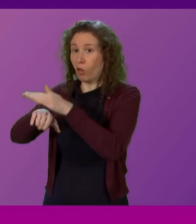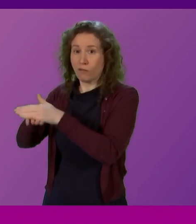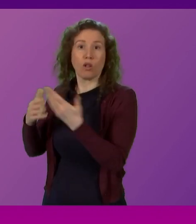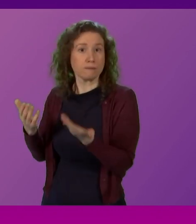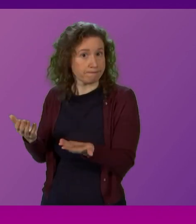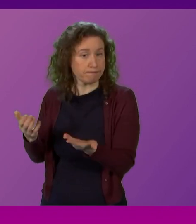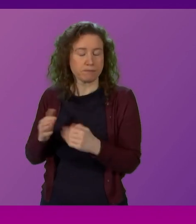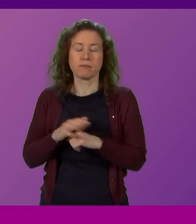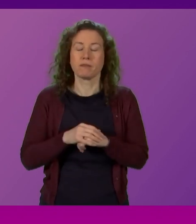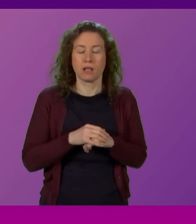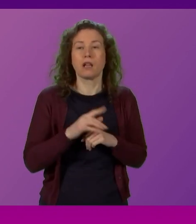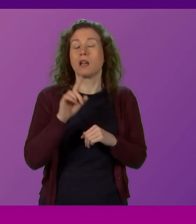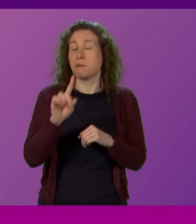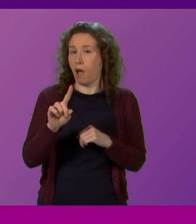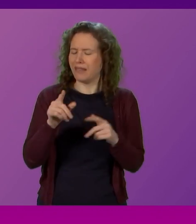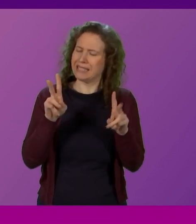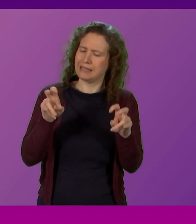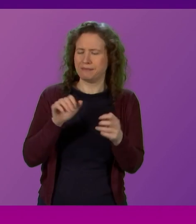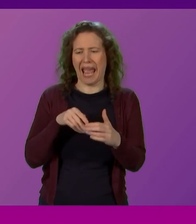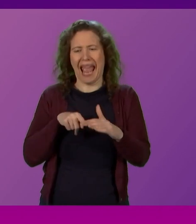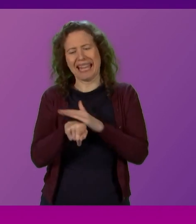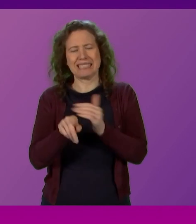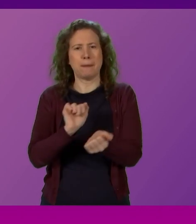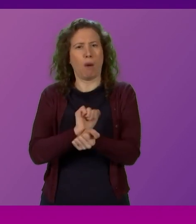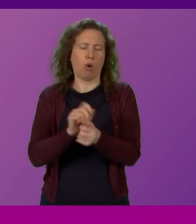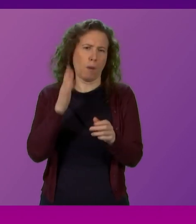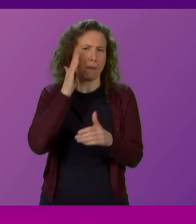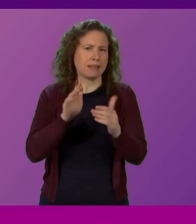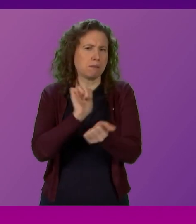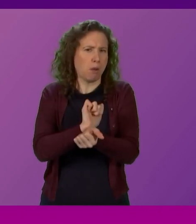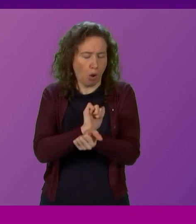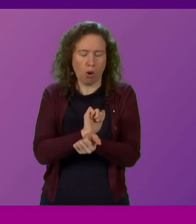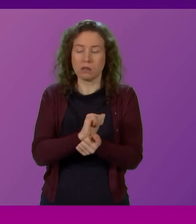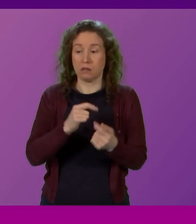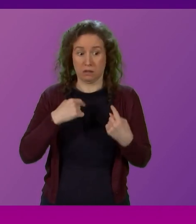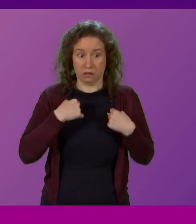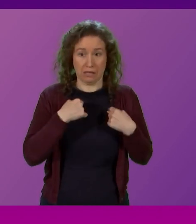Finally, on the exit block, the significant chunk of what I and the health secretary set